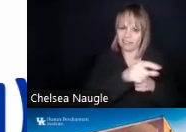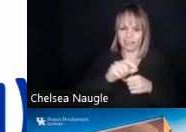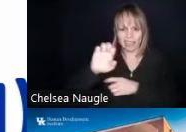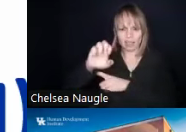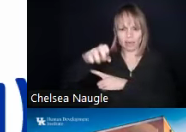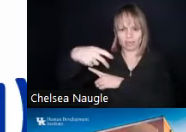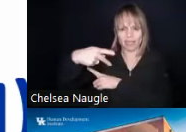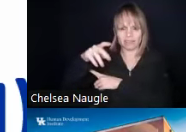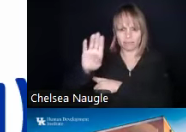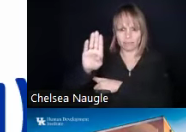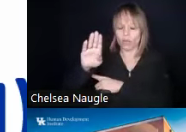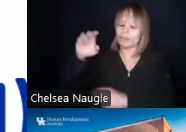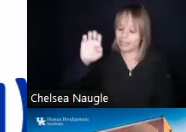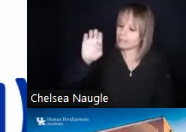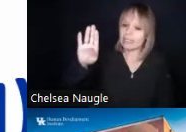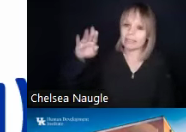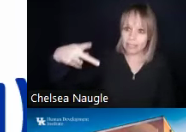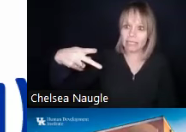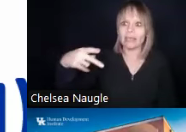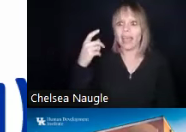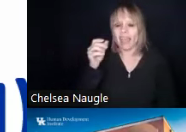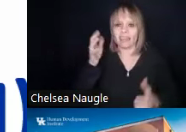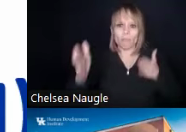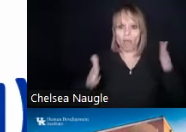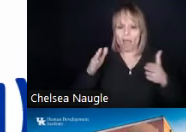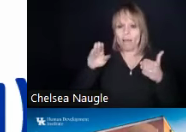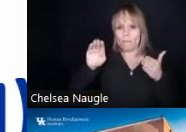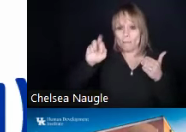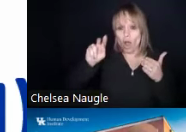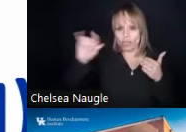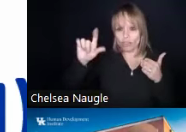been um hailed as being kind of the uh maybe the most promising for the future.